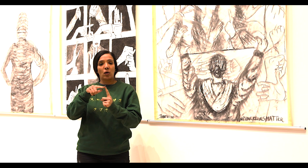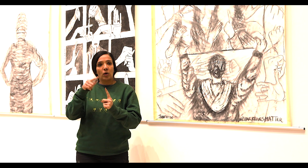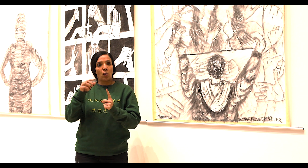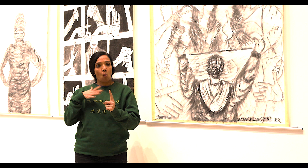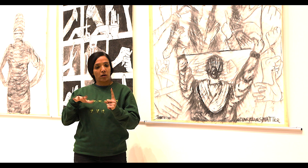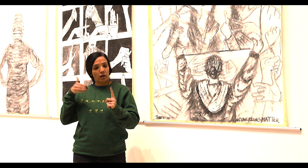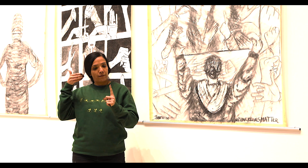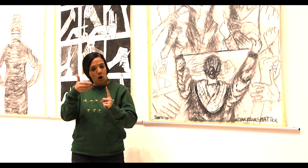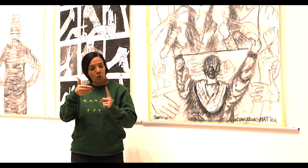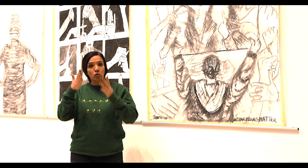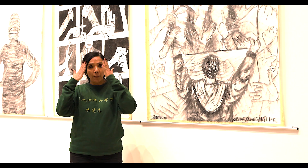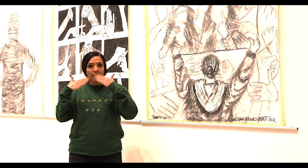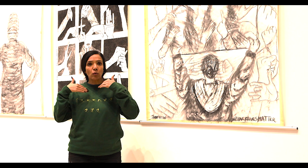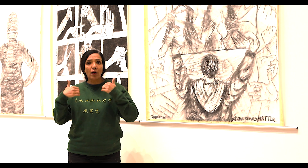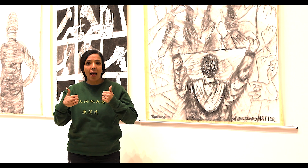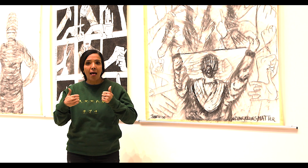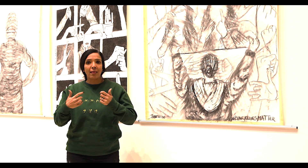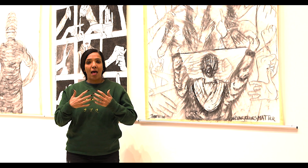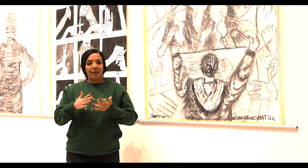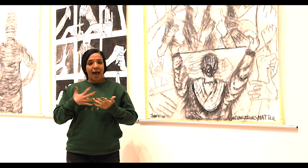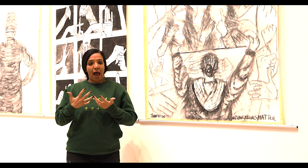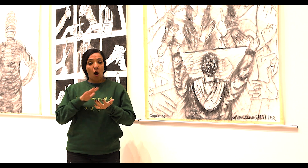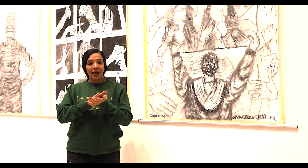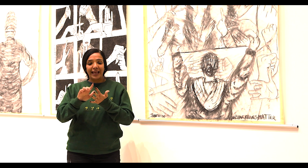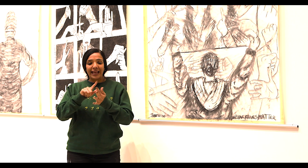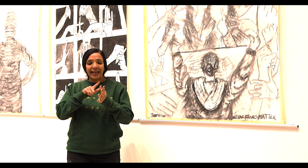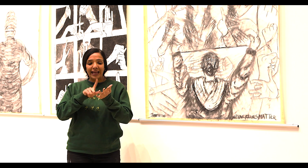The reason why is because I wanted to focus on mental health